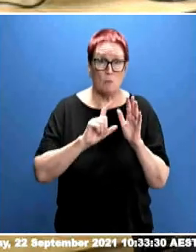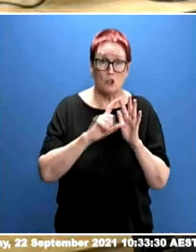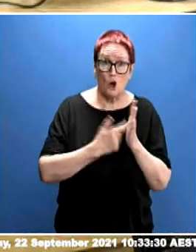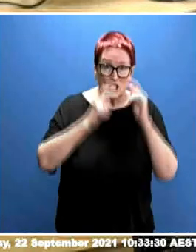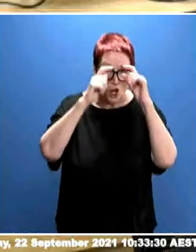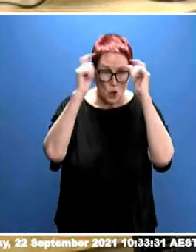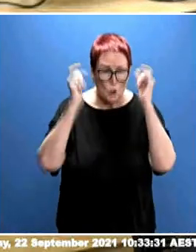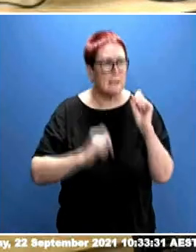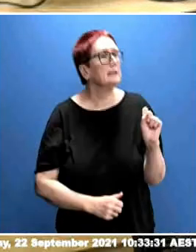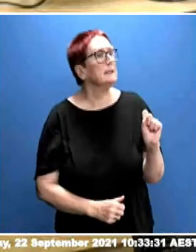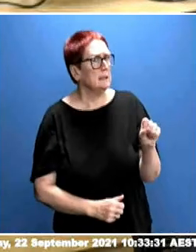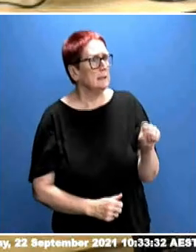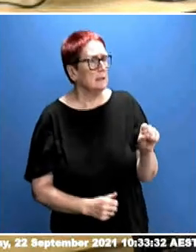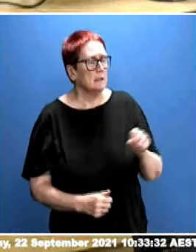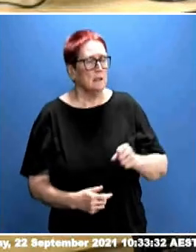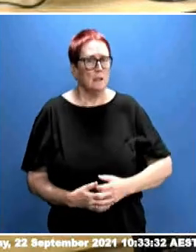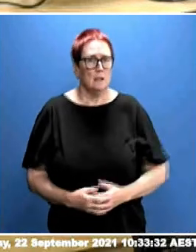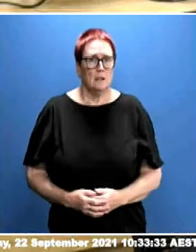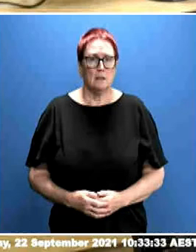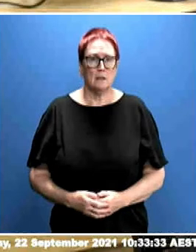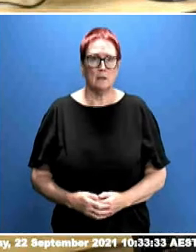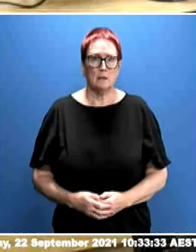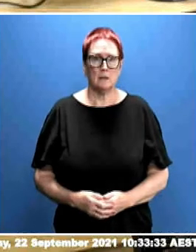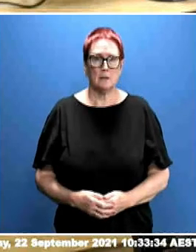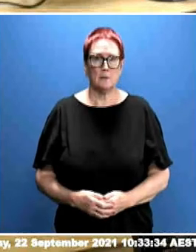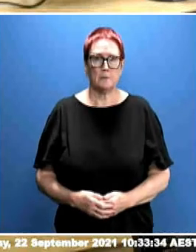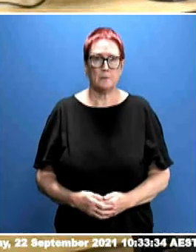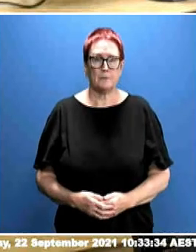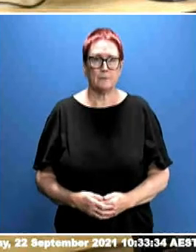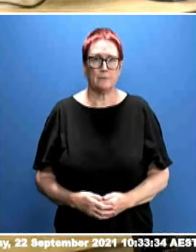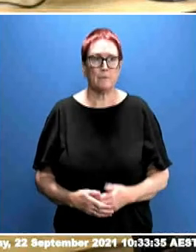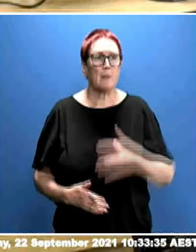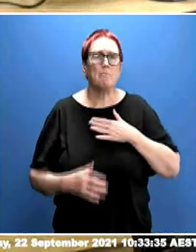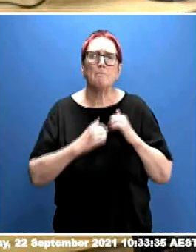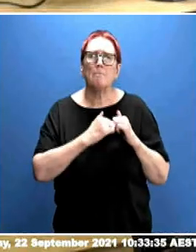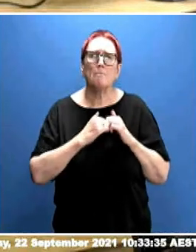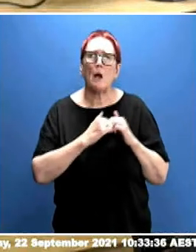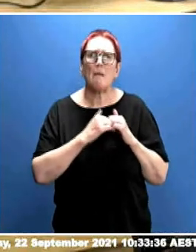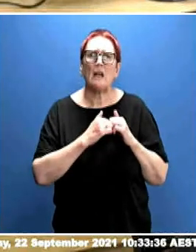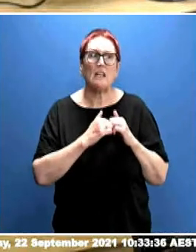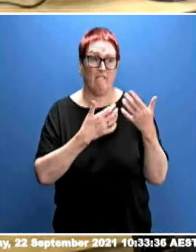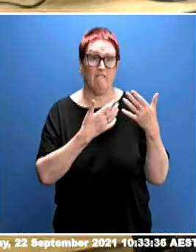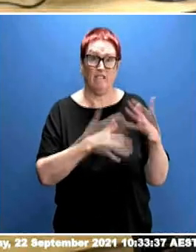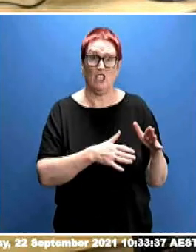Yes, there was --- I think because my partner signed off first, he got ---